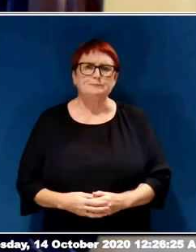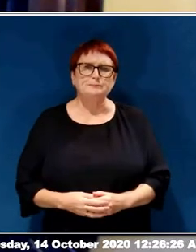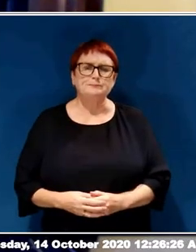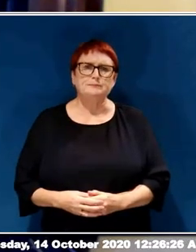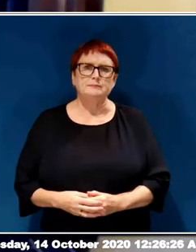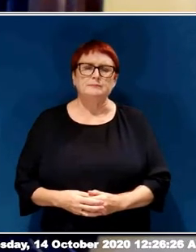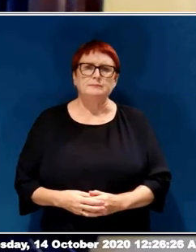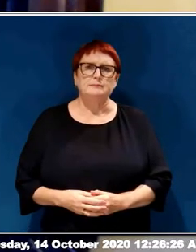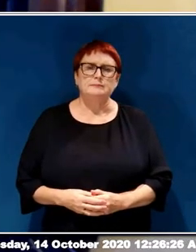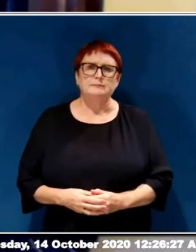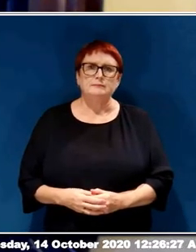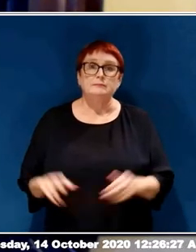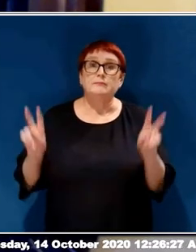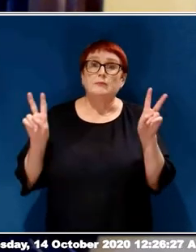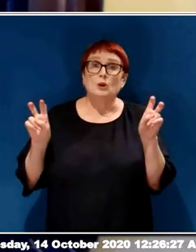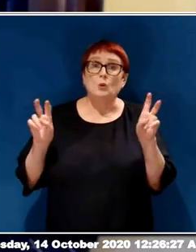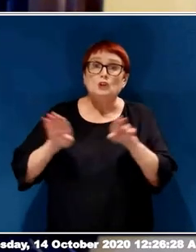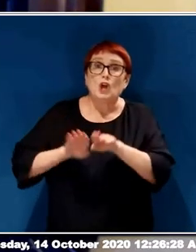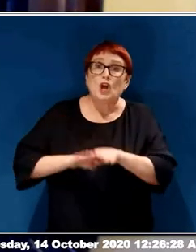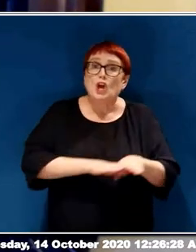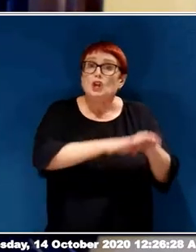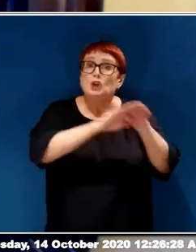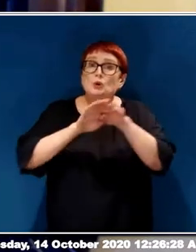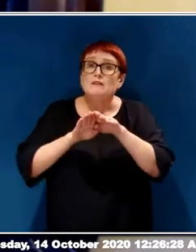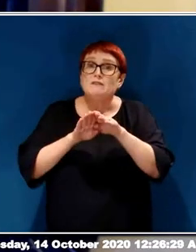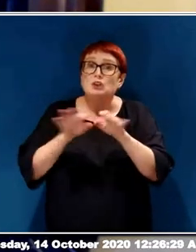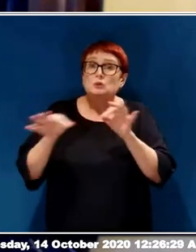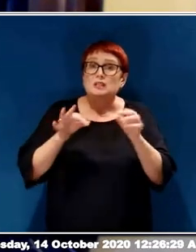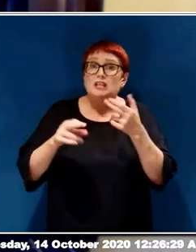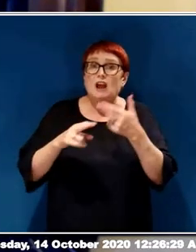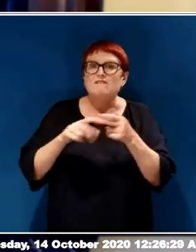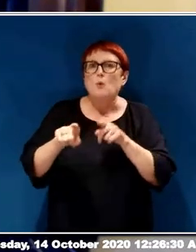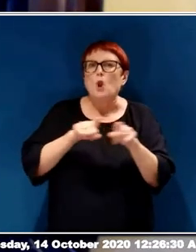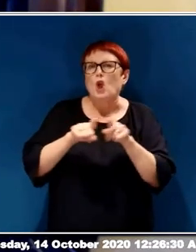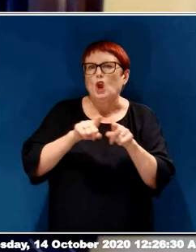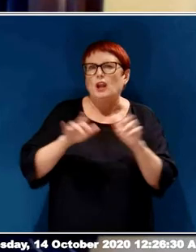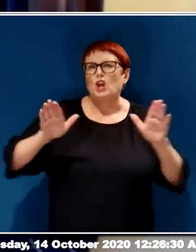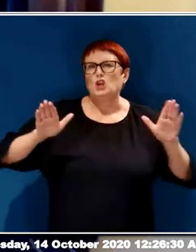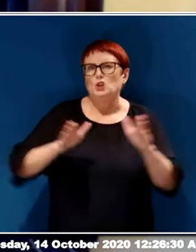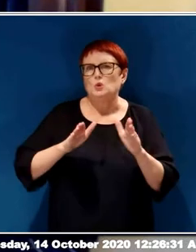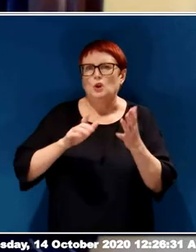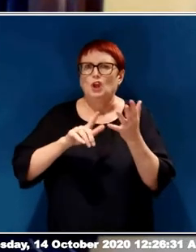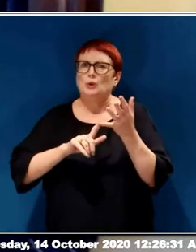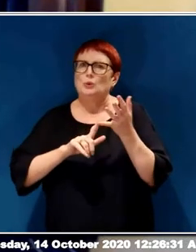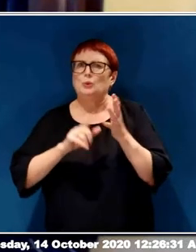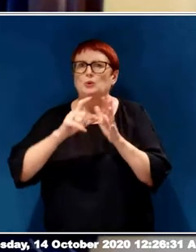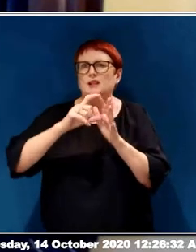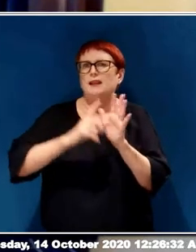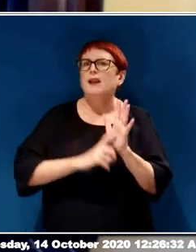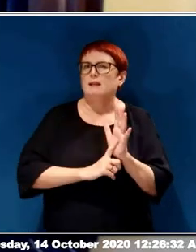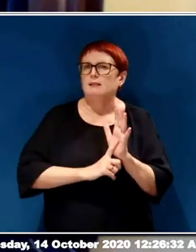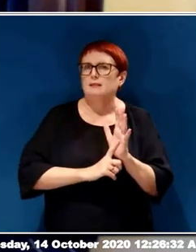learning framework or known colloquially as UDL, and these principles can be